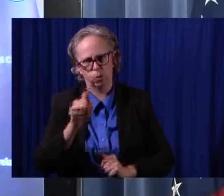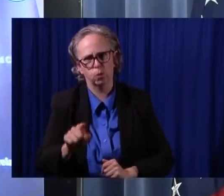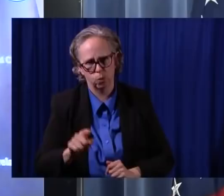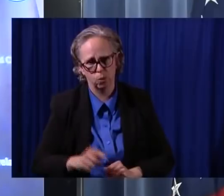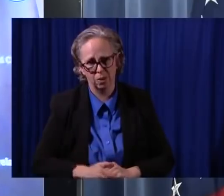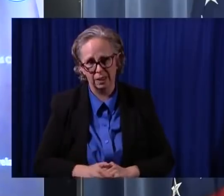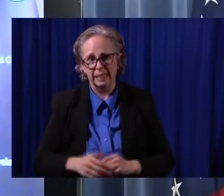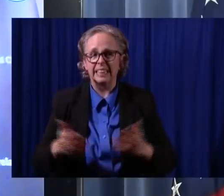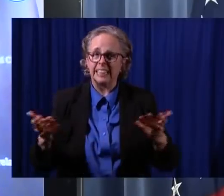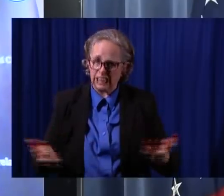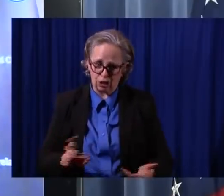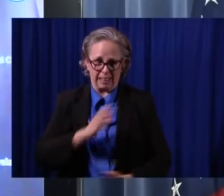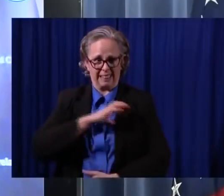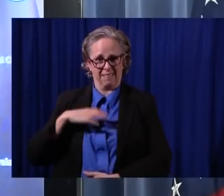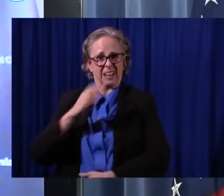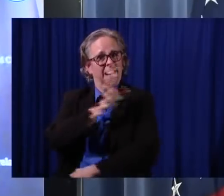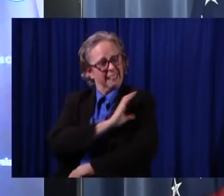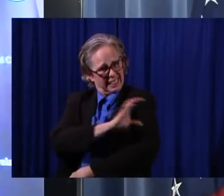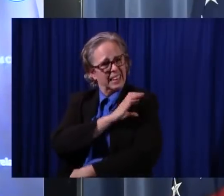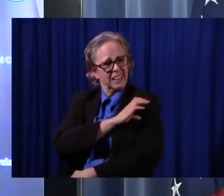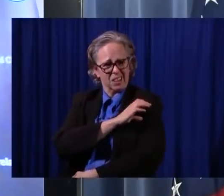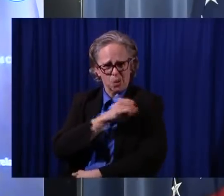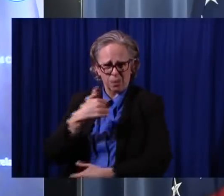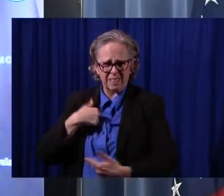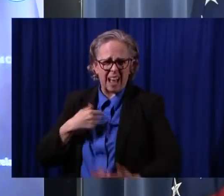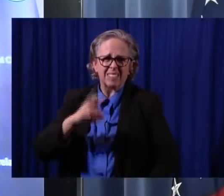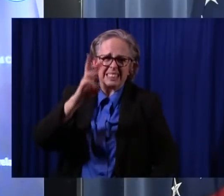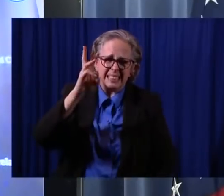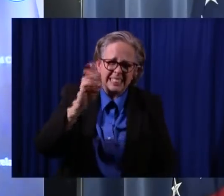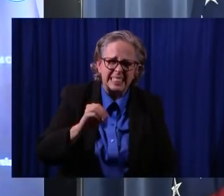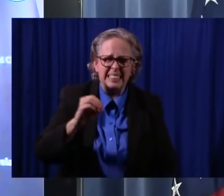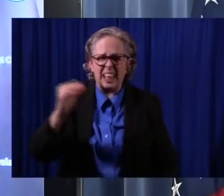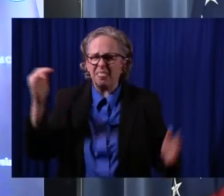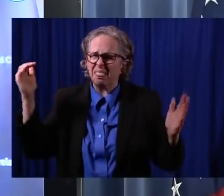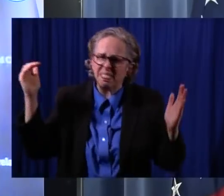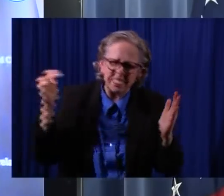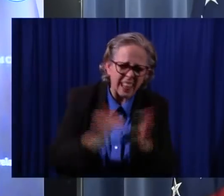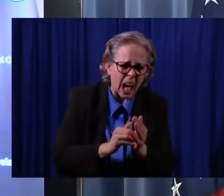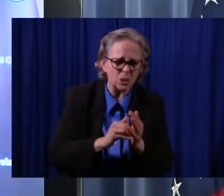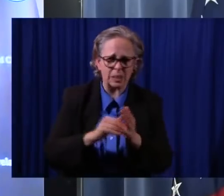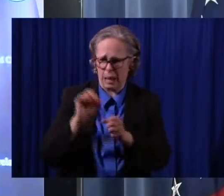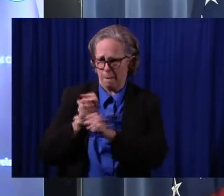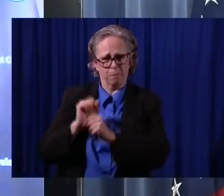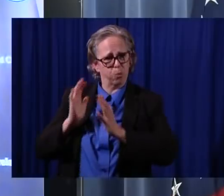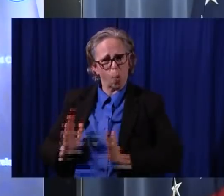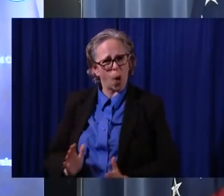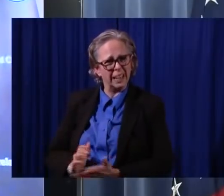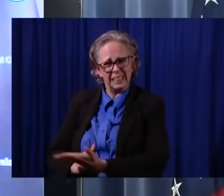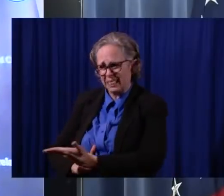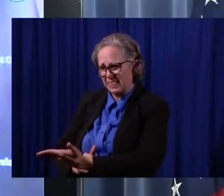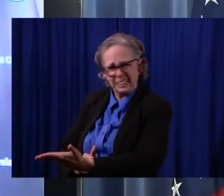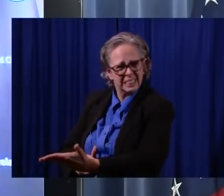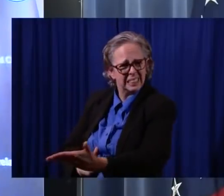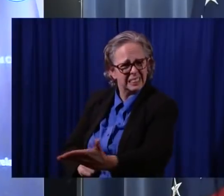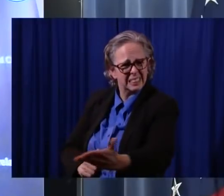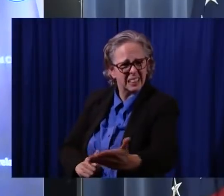HOSPITAL BECAUSE THEY ARE CAN EARNED THAT IT MIGHT BECOME INFECTED BY COMING TO THE HOSPITAL.